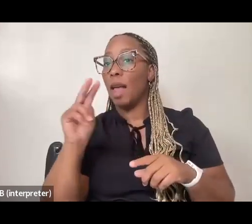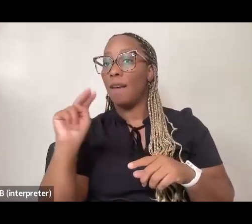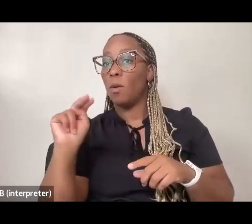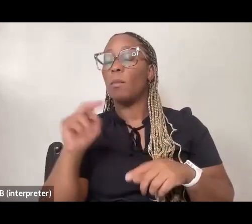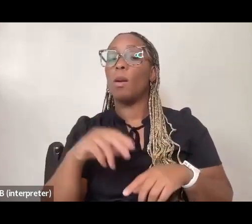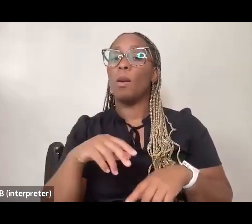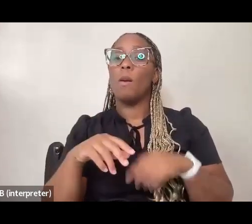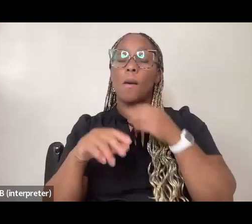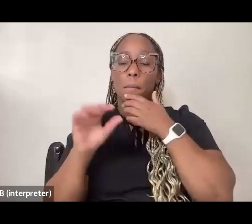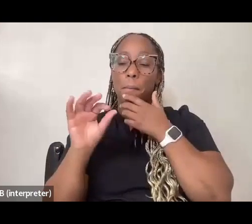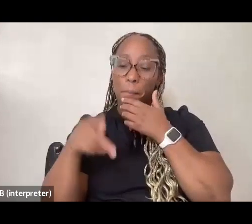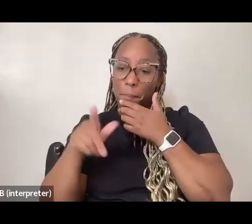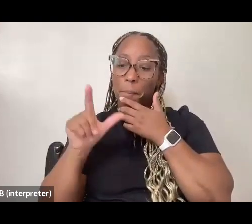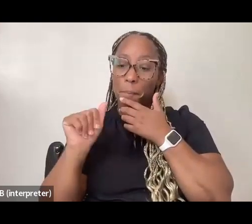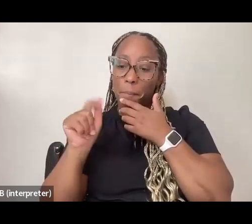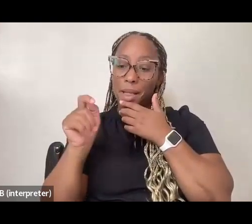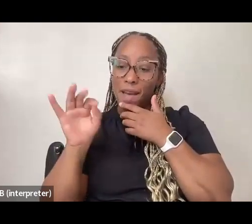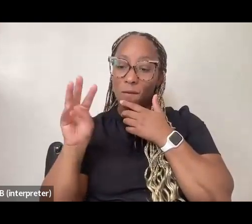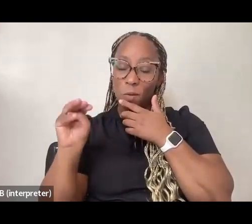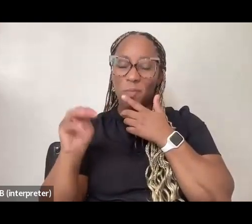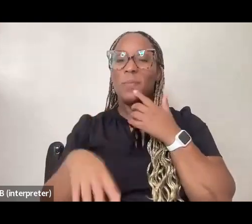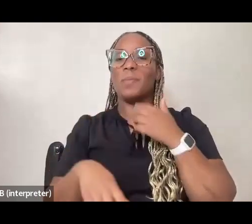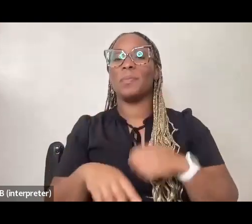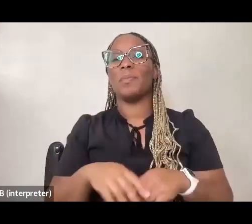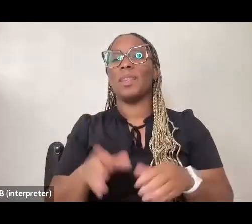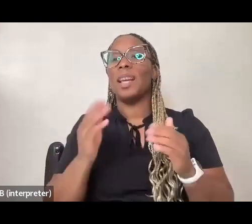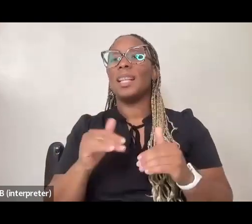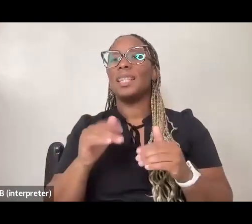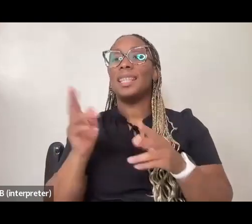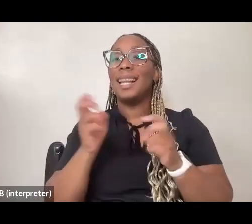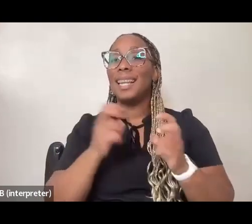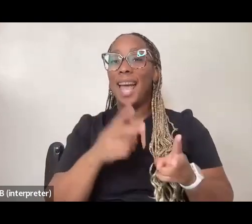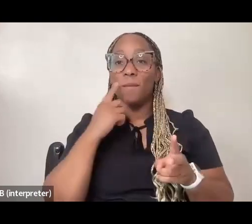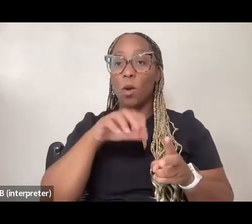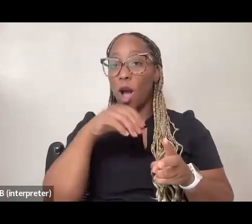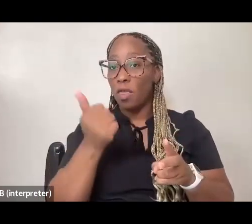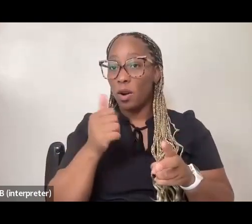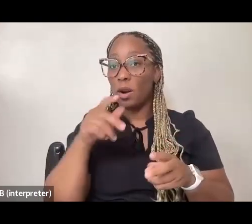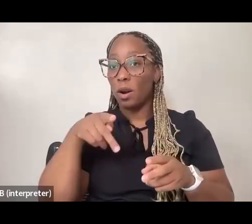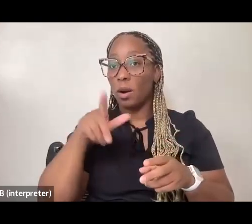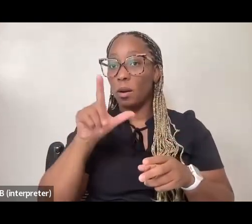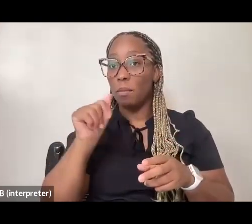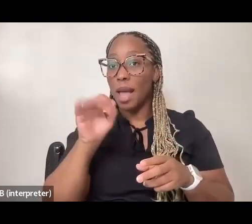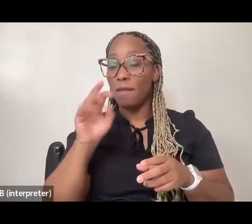the zoom interface. To download for editing in another platform, click download from this page for all files